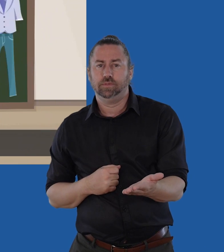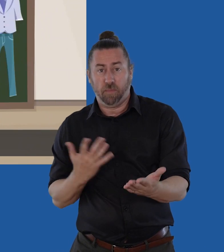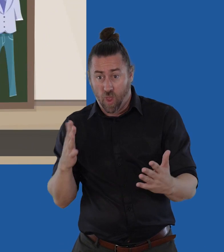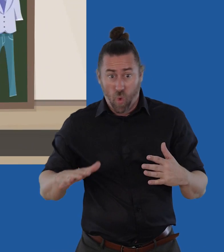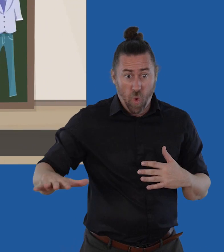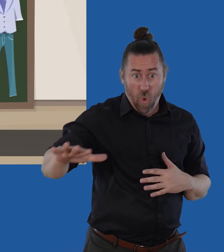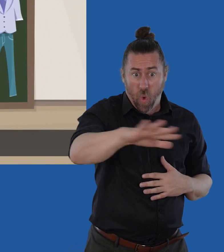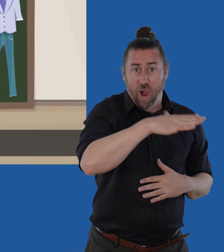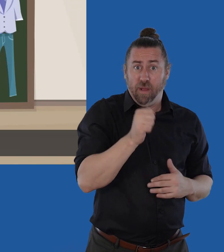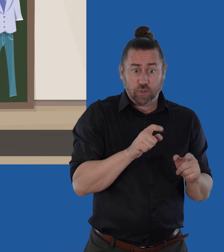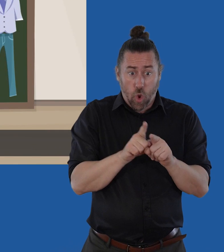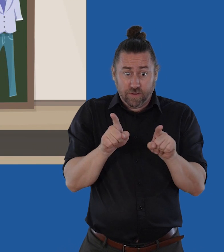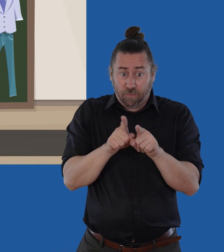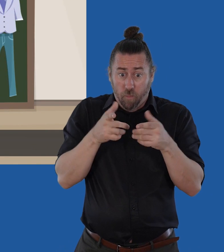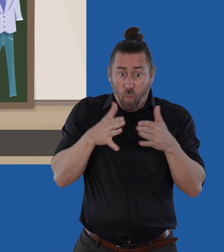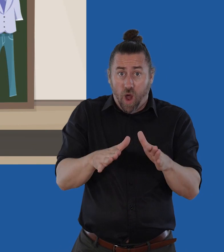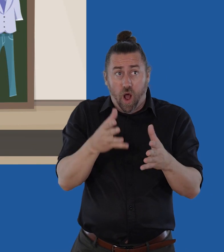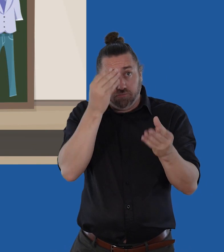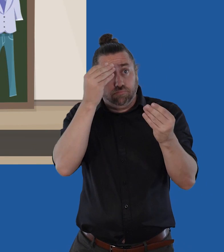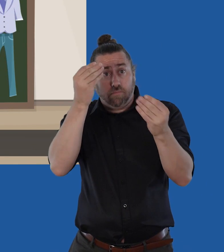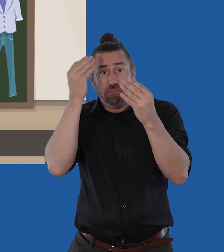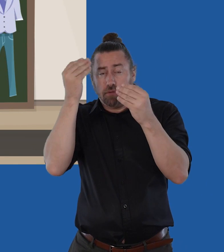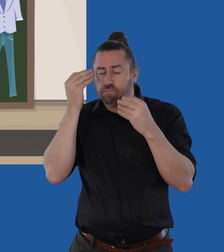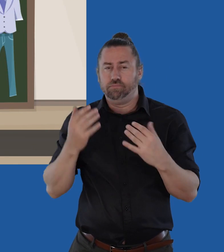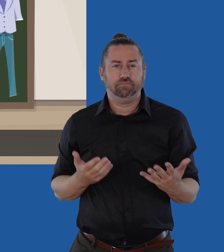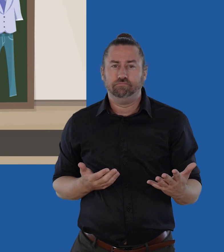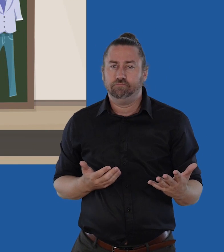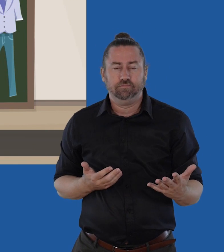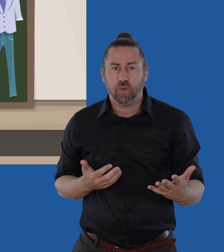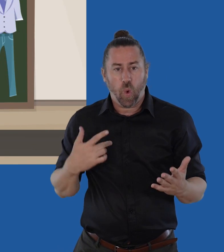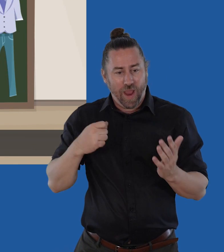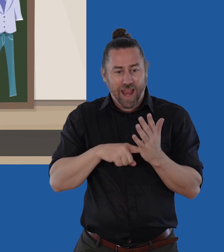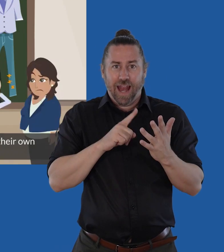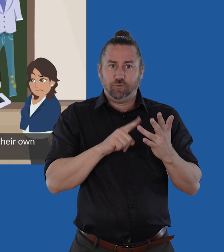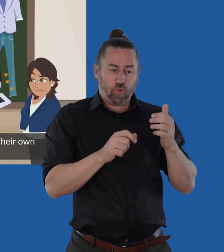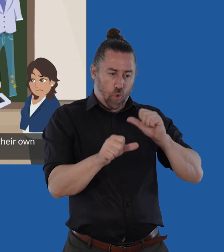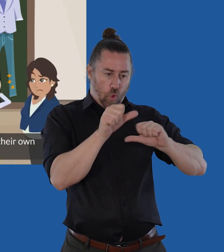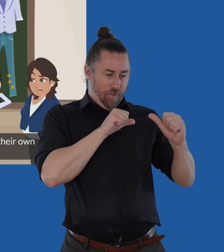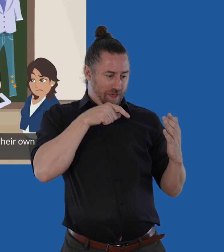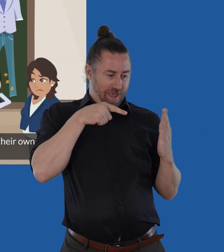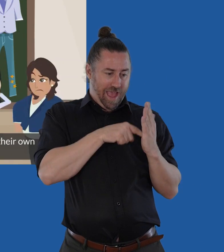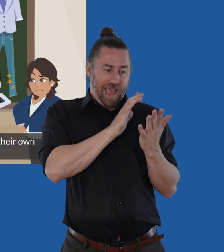Not enough flexibility is built in at the design stage to give all students